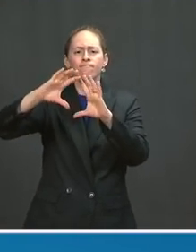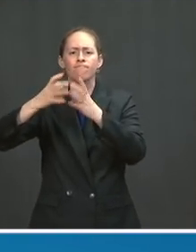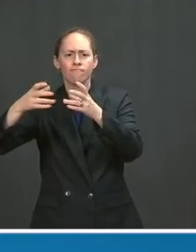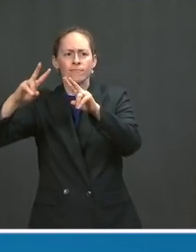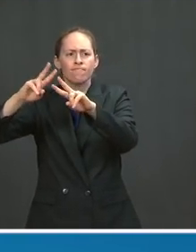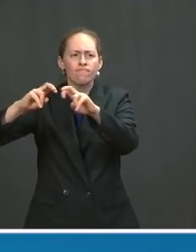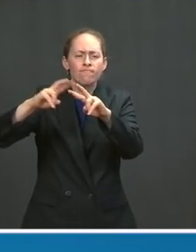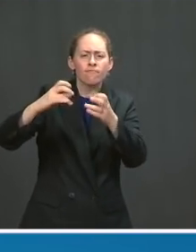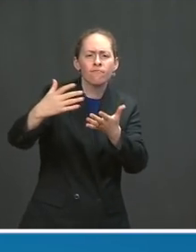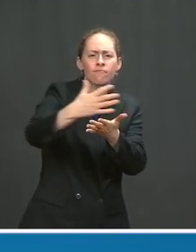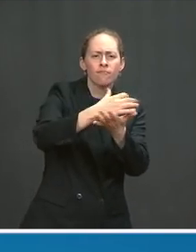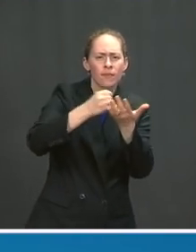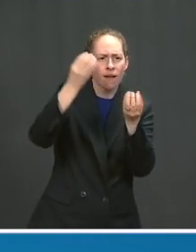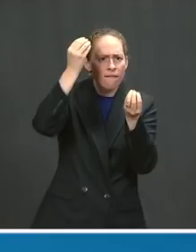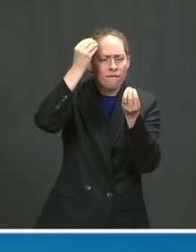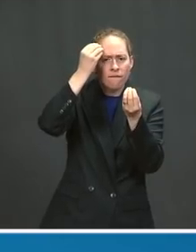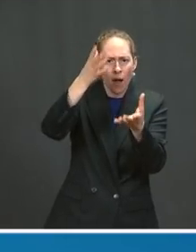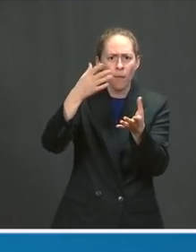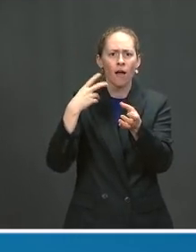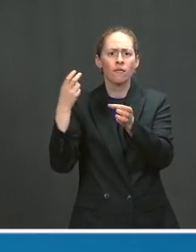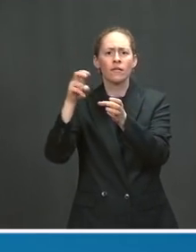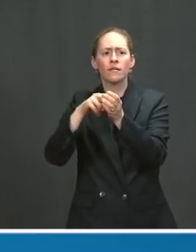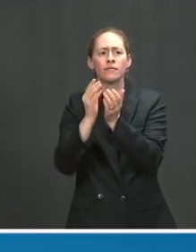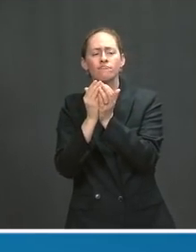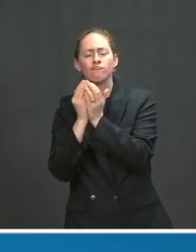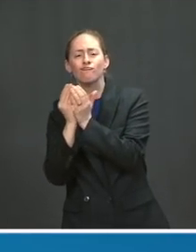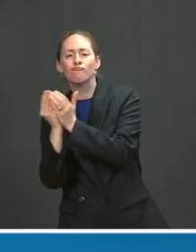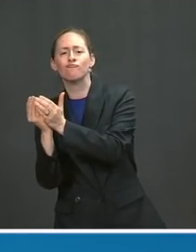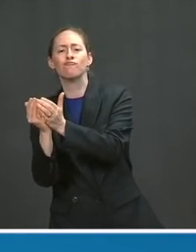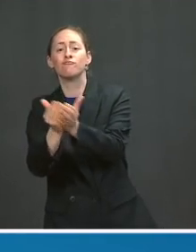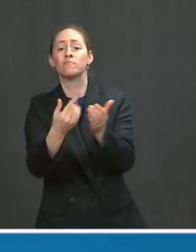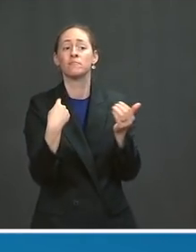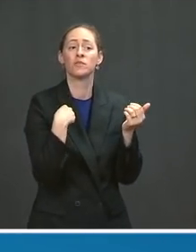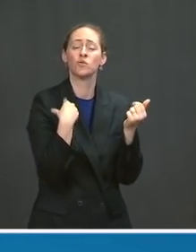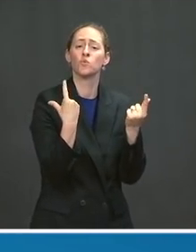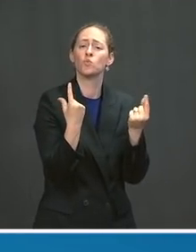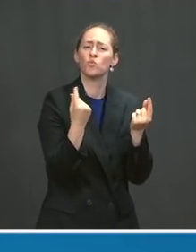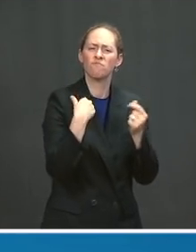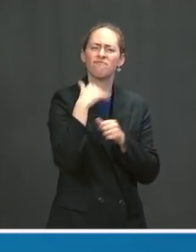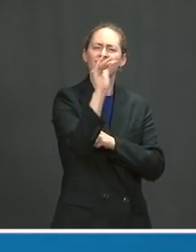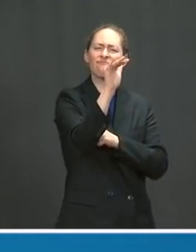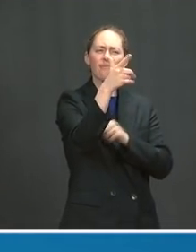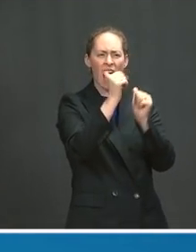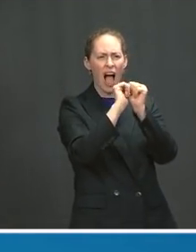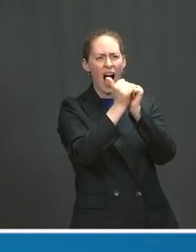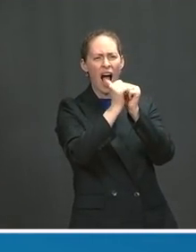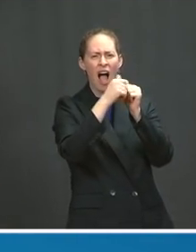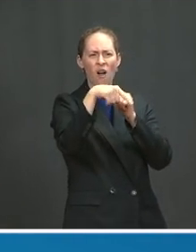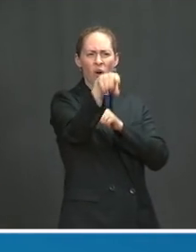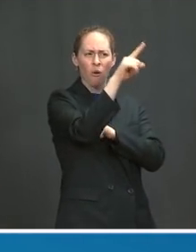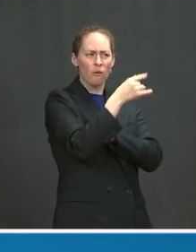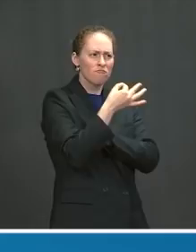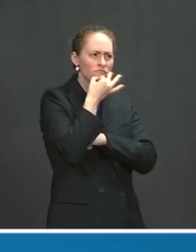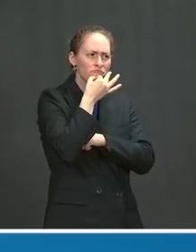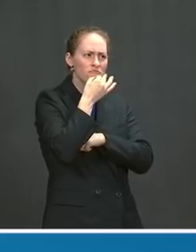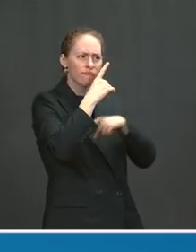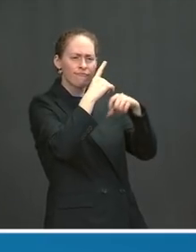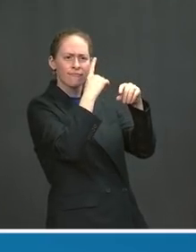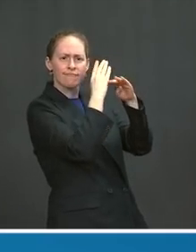"Hey, tell me, what does it take to protect such a valuable asset against cyber attacks?"